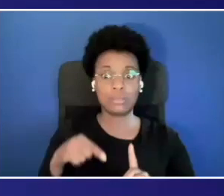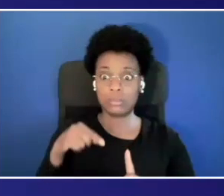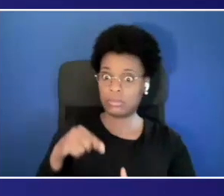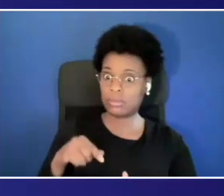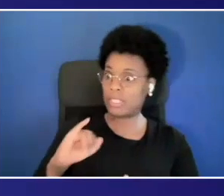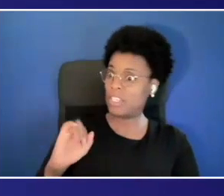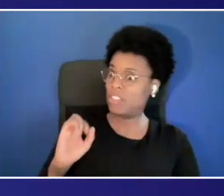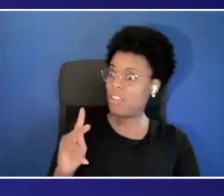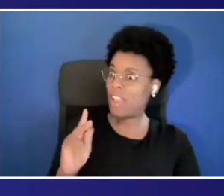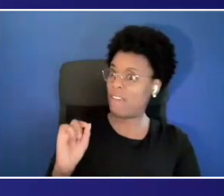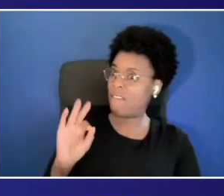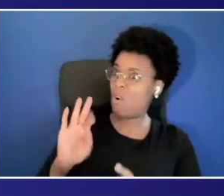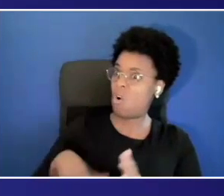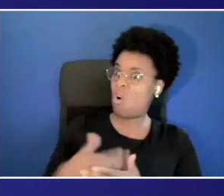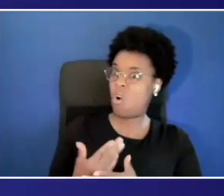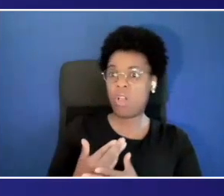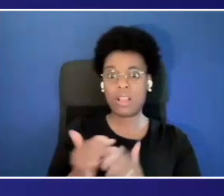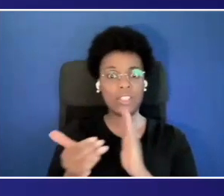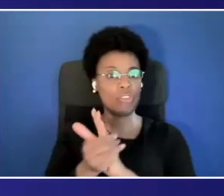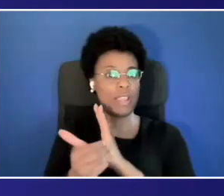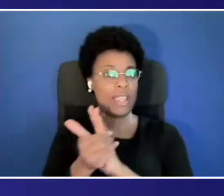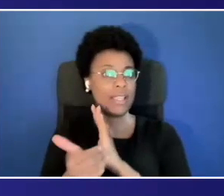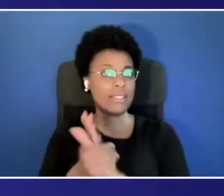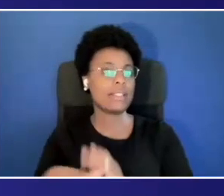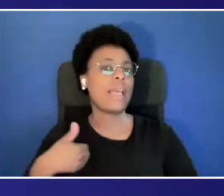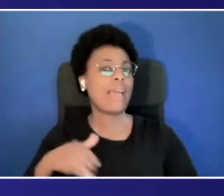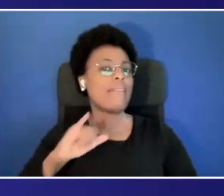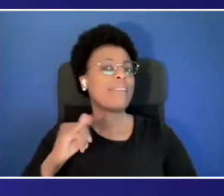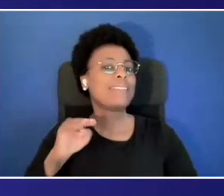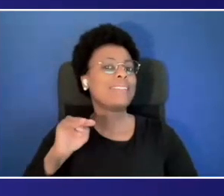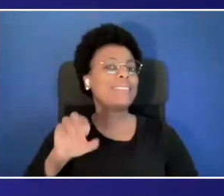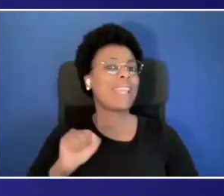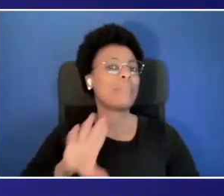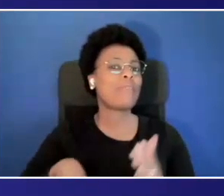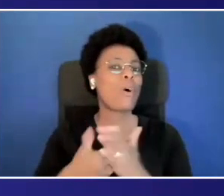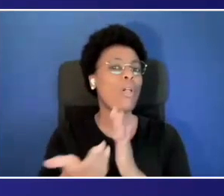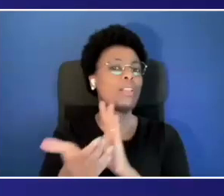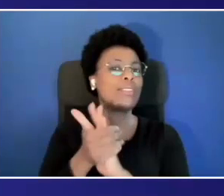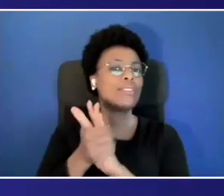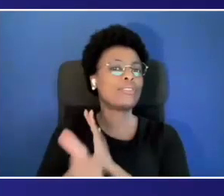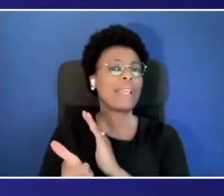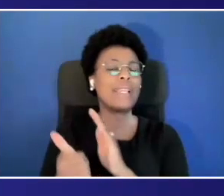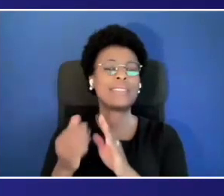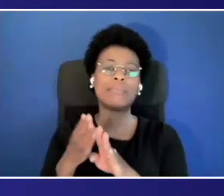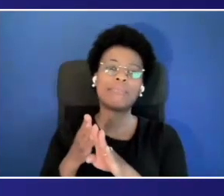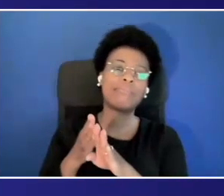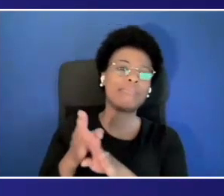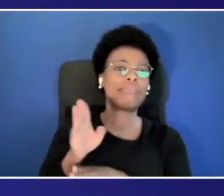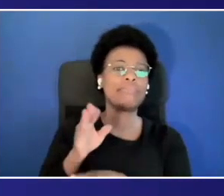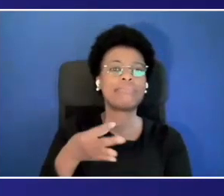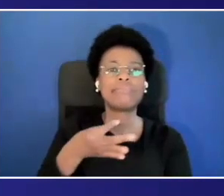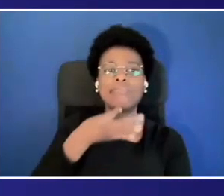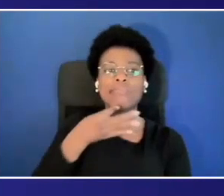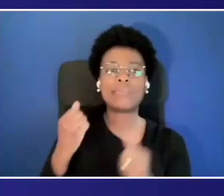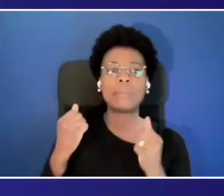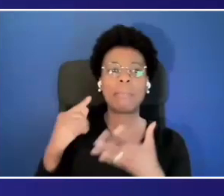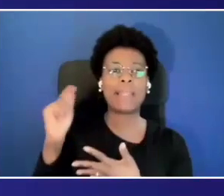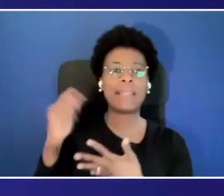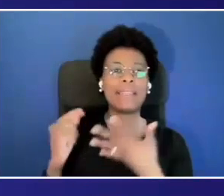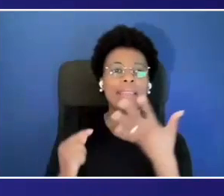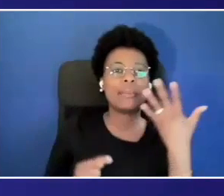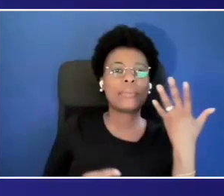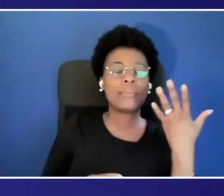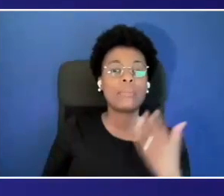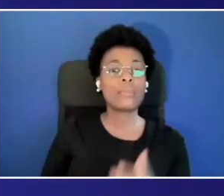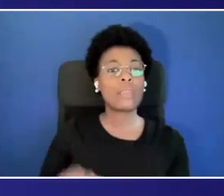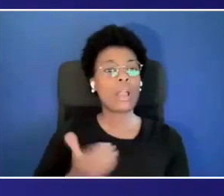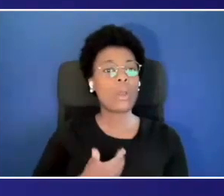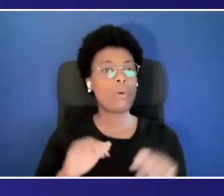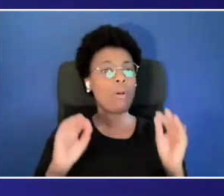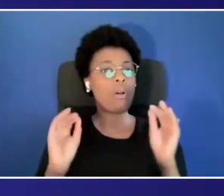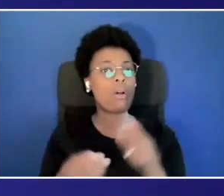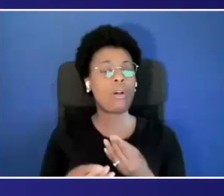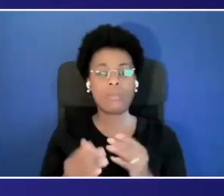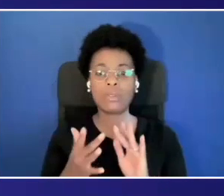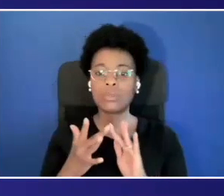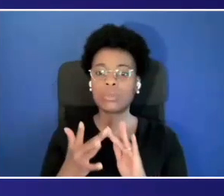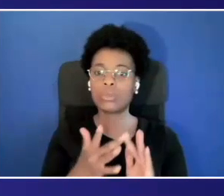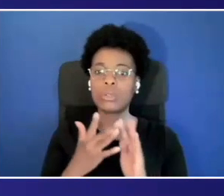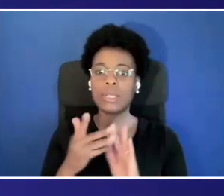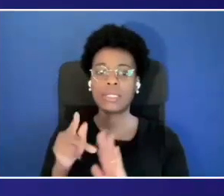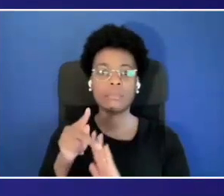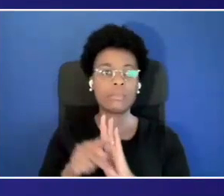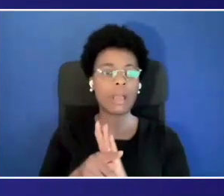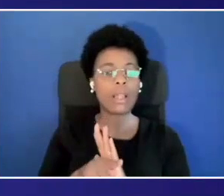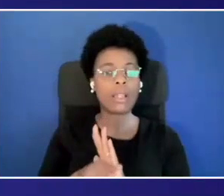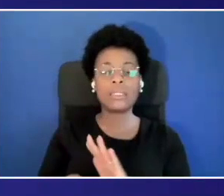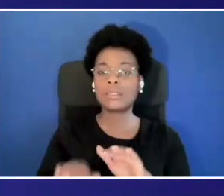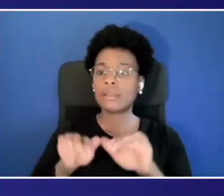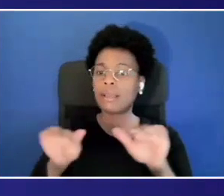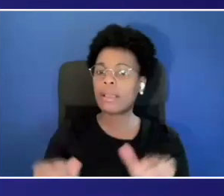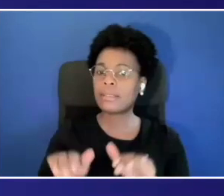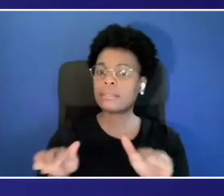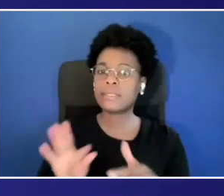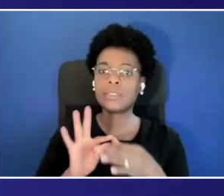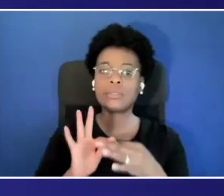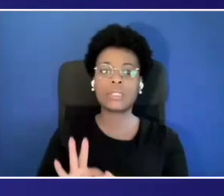We have a James of all trades and master of many. The Office of the Undersecretary coordinates policies, programs, and activities related to the Office of Post-secondary Education.